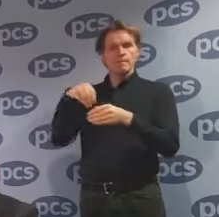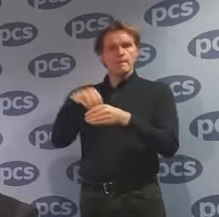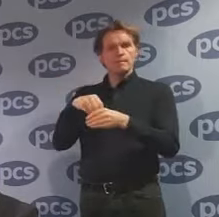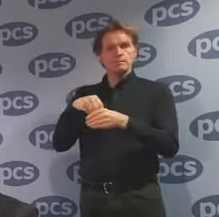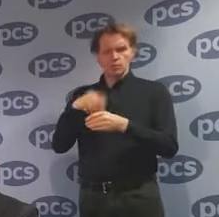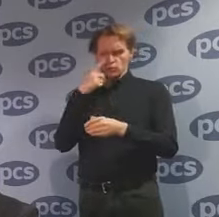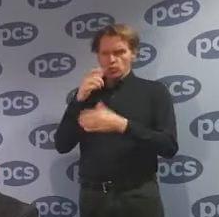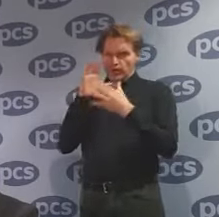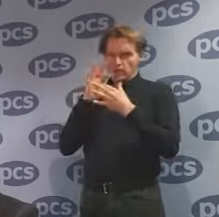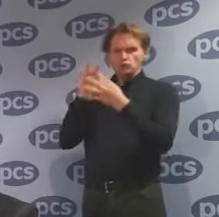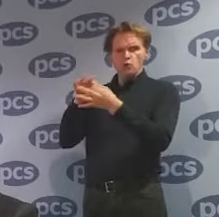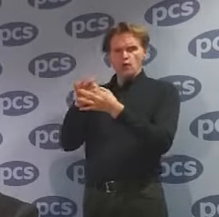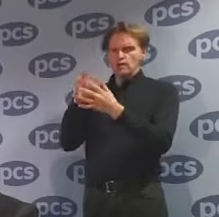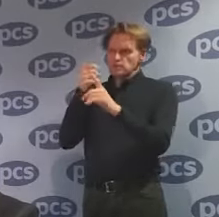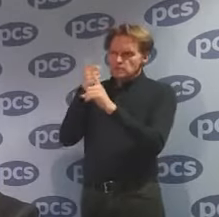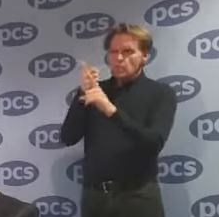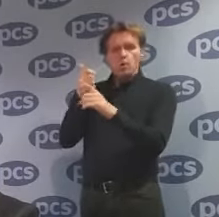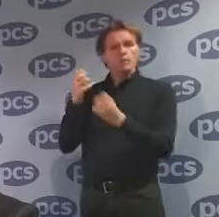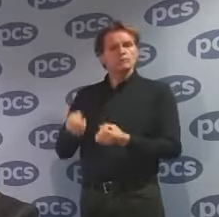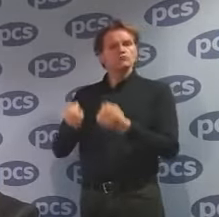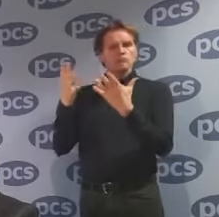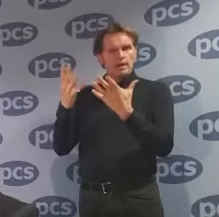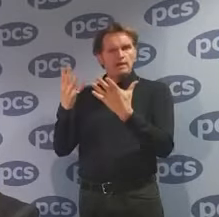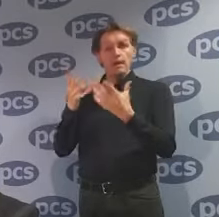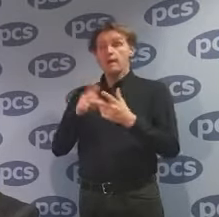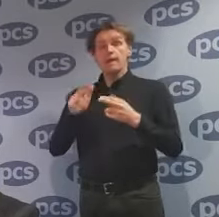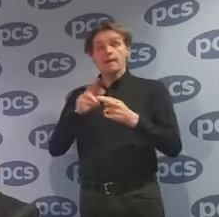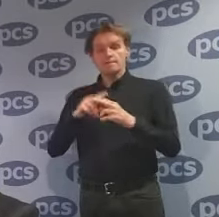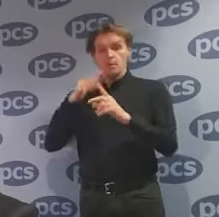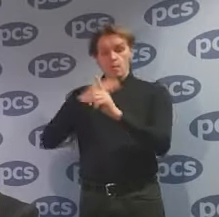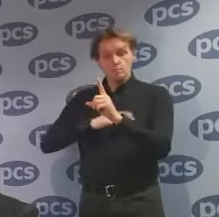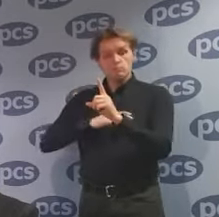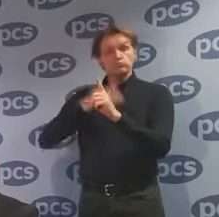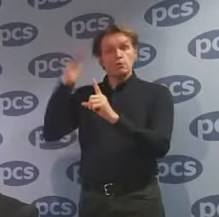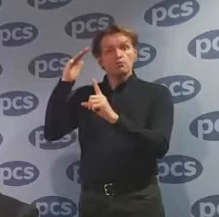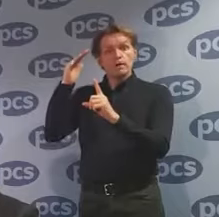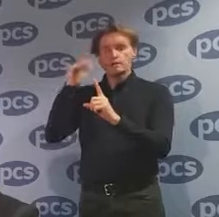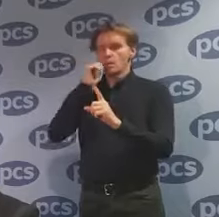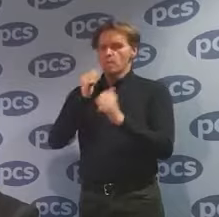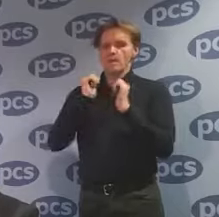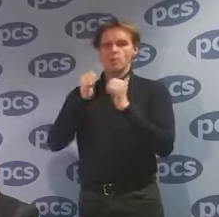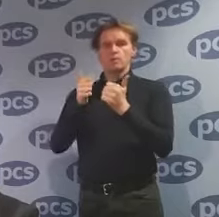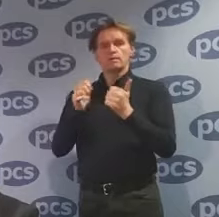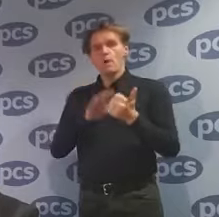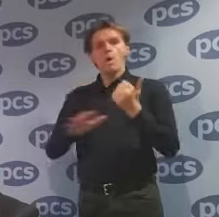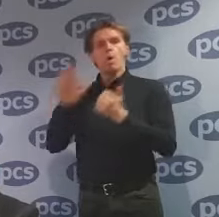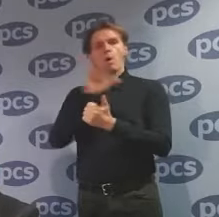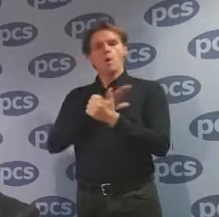tomorrow and give full support because if we can make progress in this dispute it will be good news for all PCS members and particularly for those